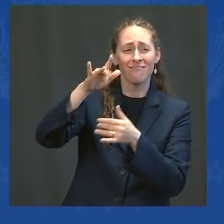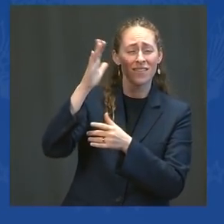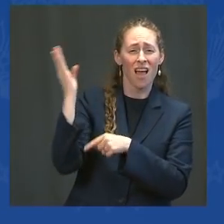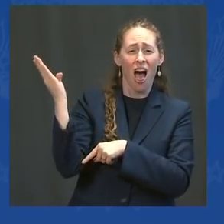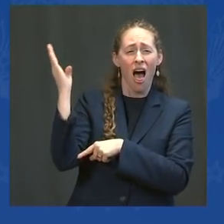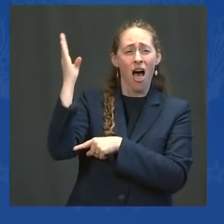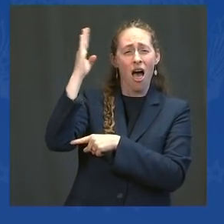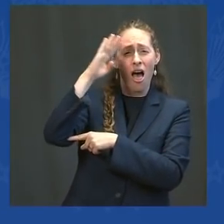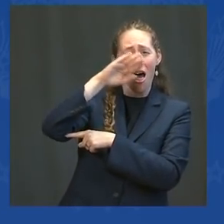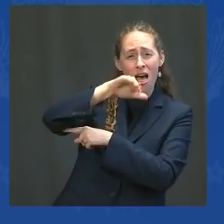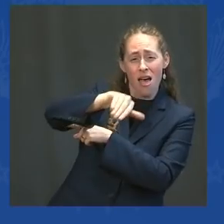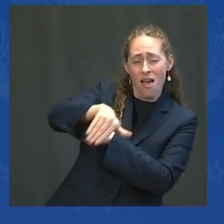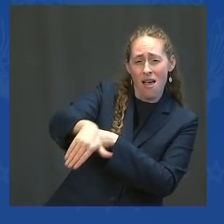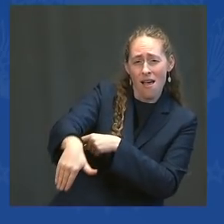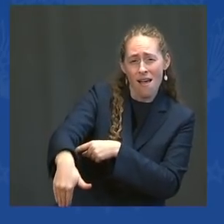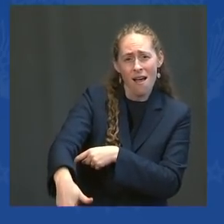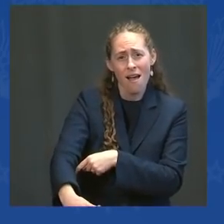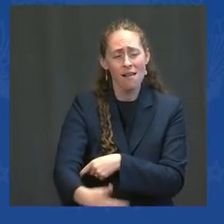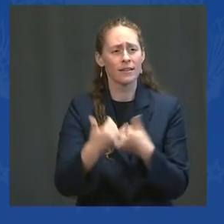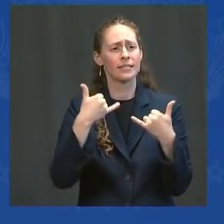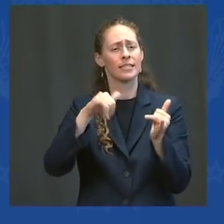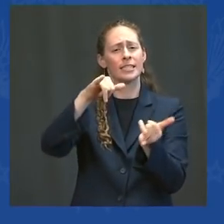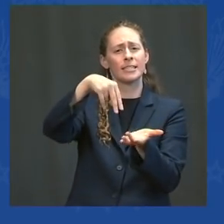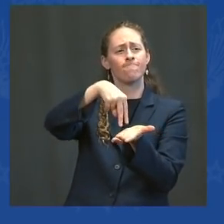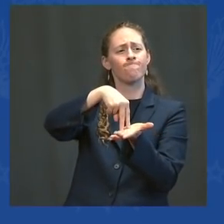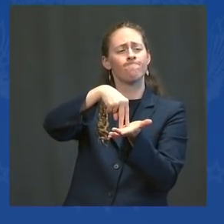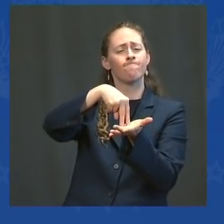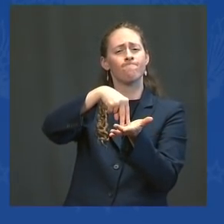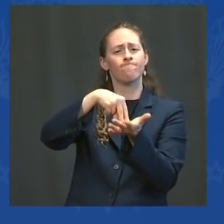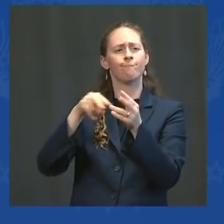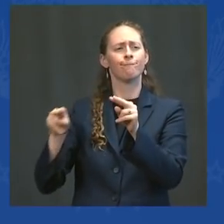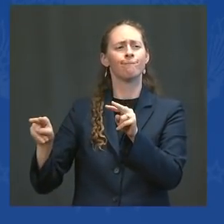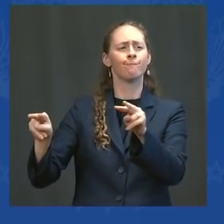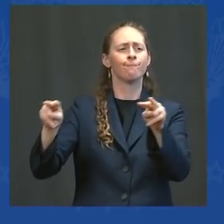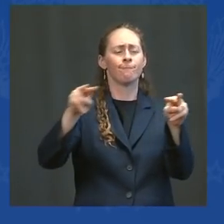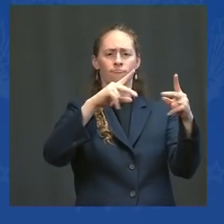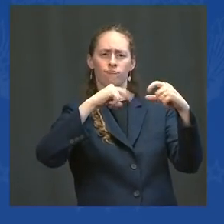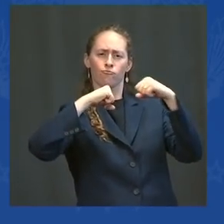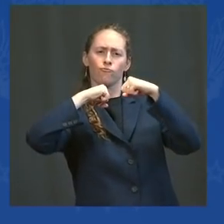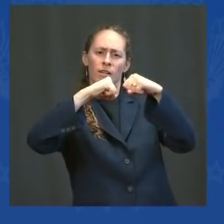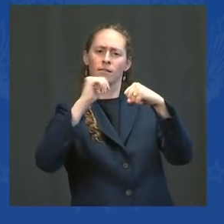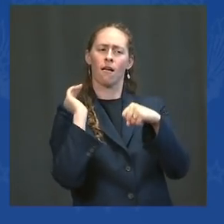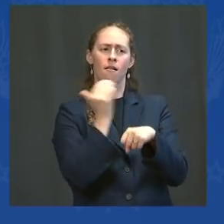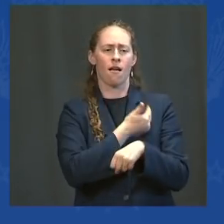They secured our democracy. So let us never forget that